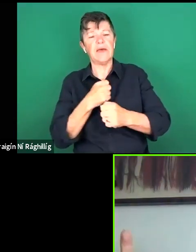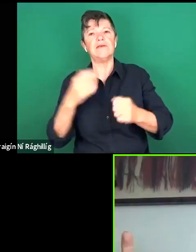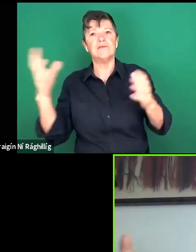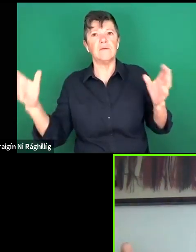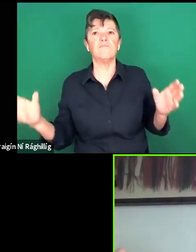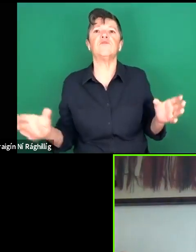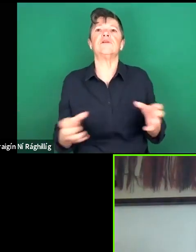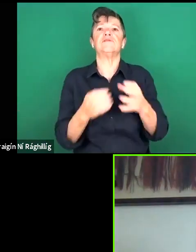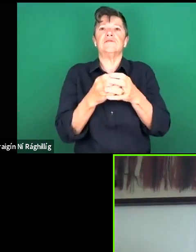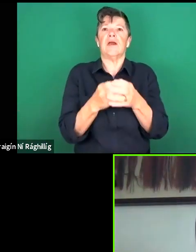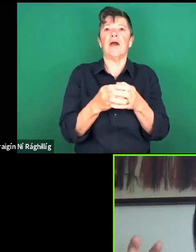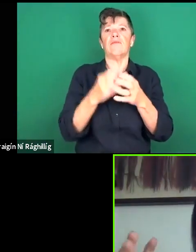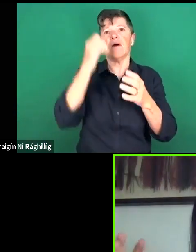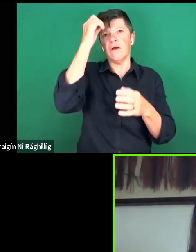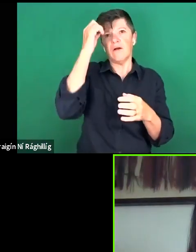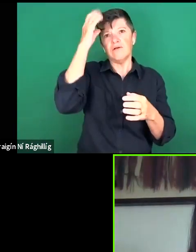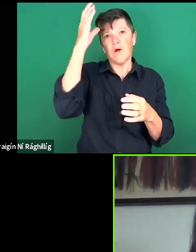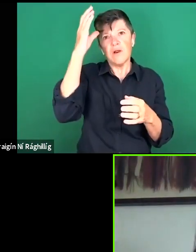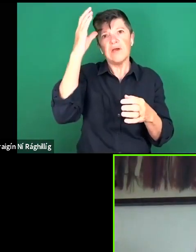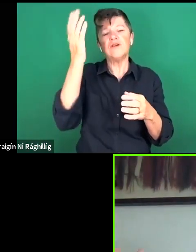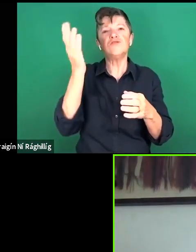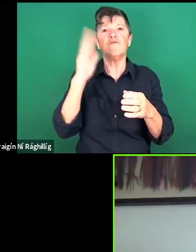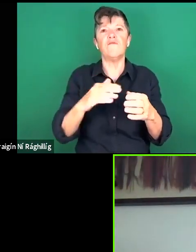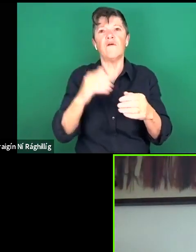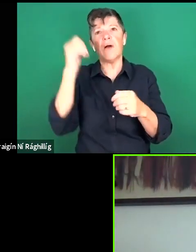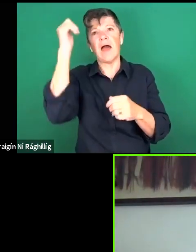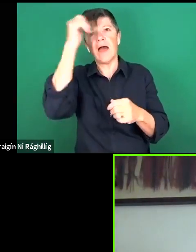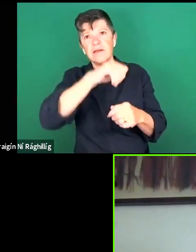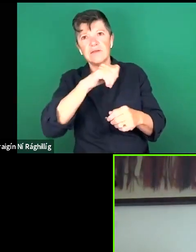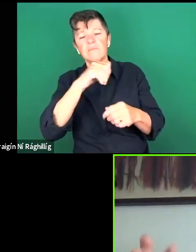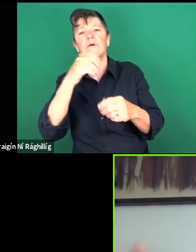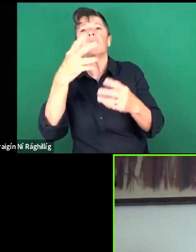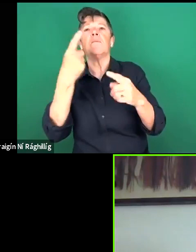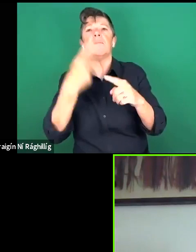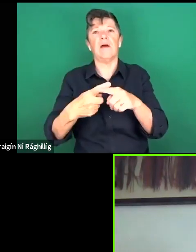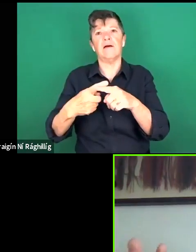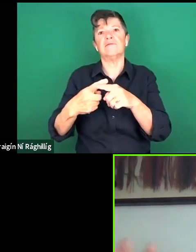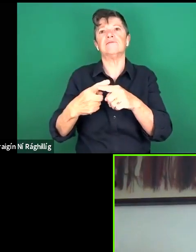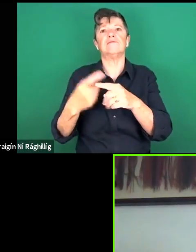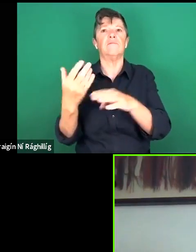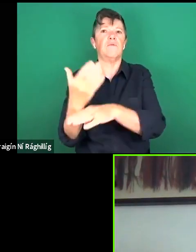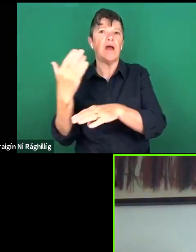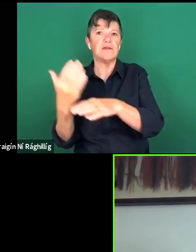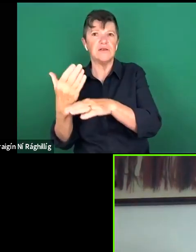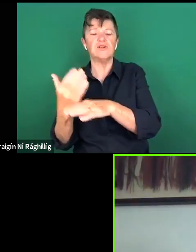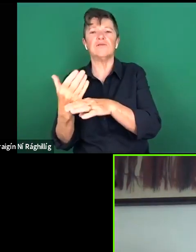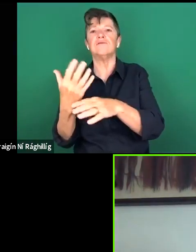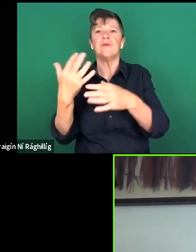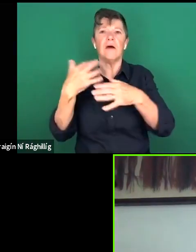Work social scientist do you think we need to have a activist role too I don't think this work is only going to be done